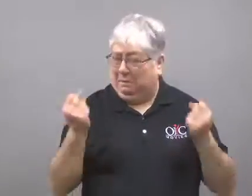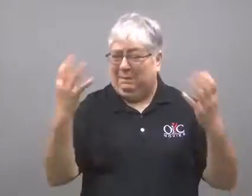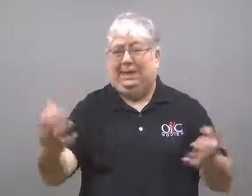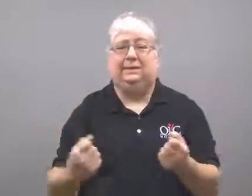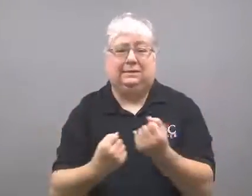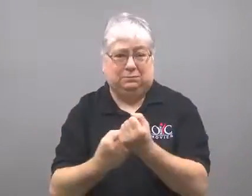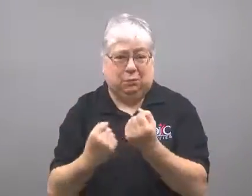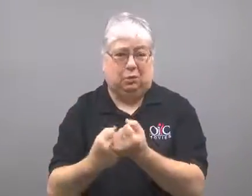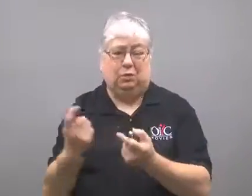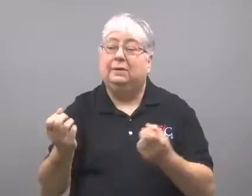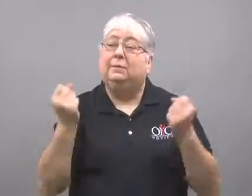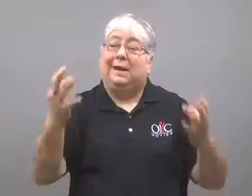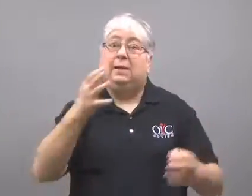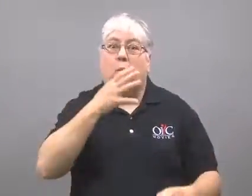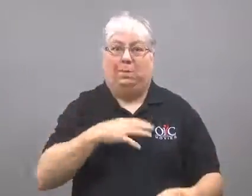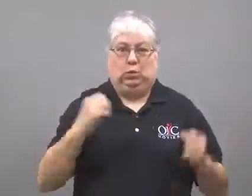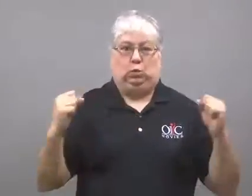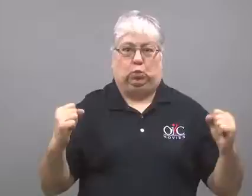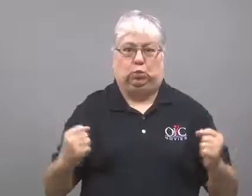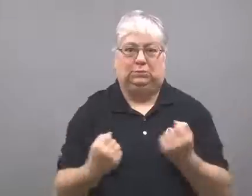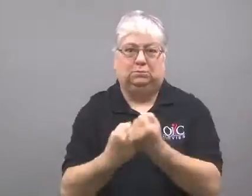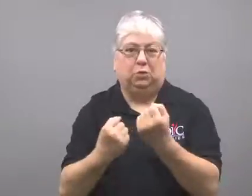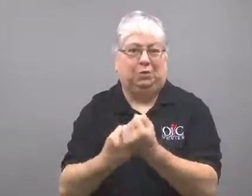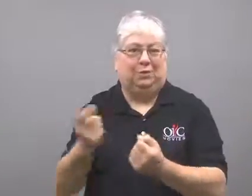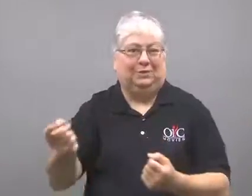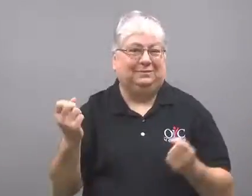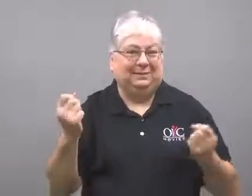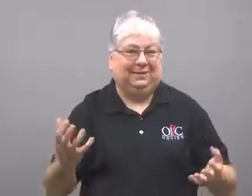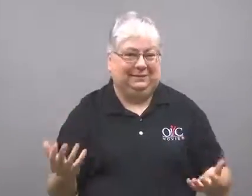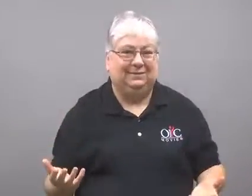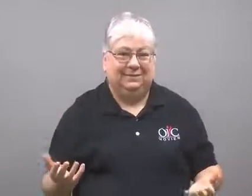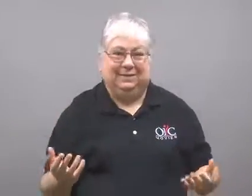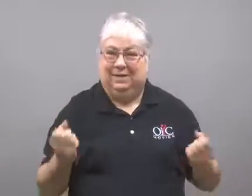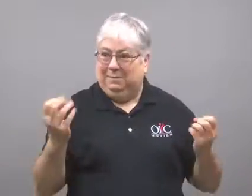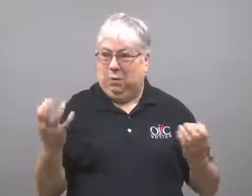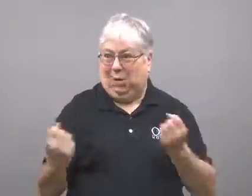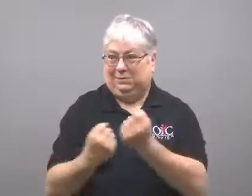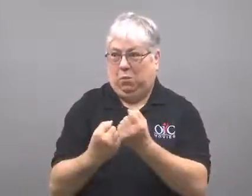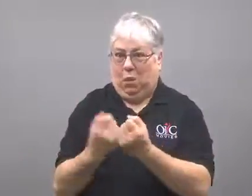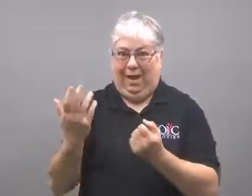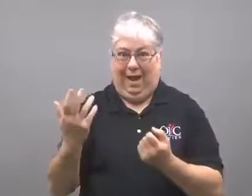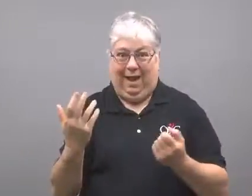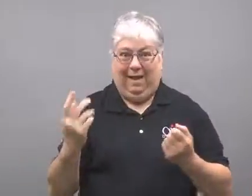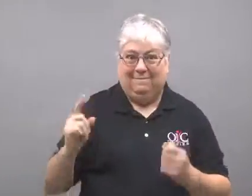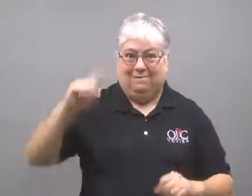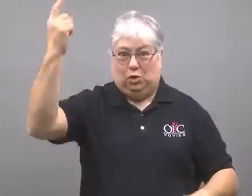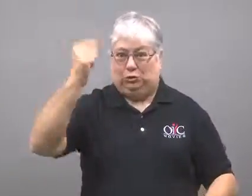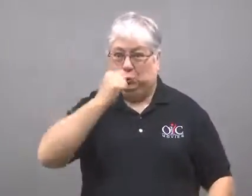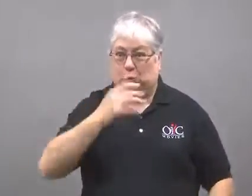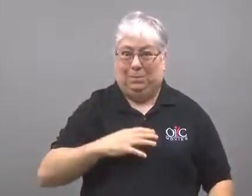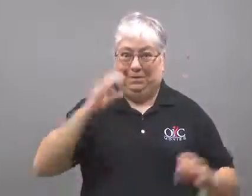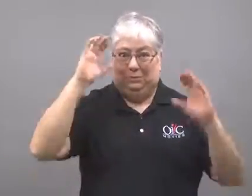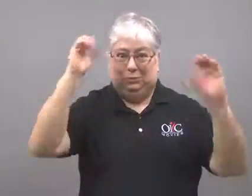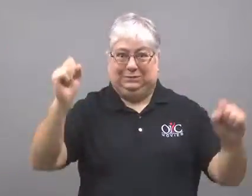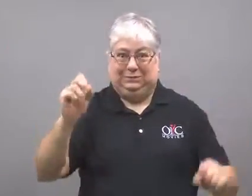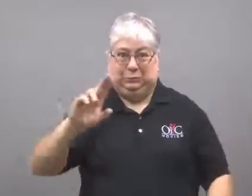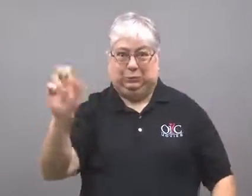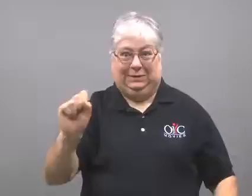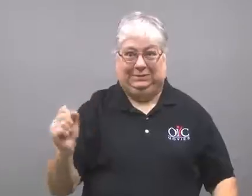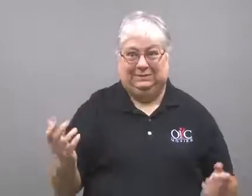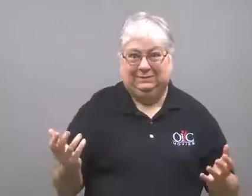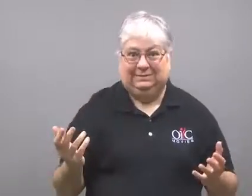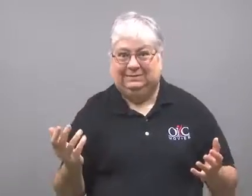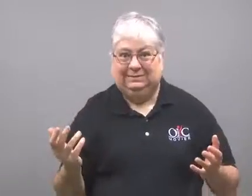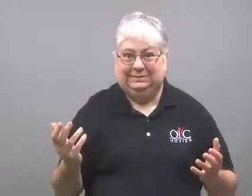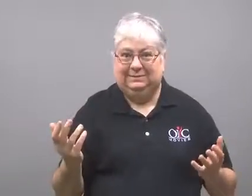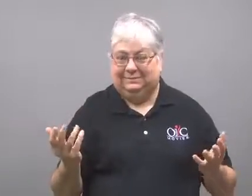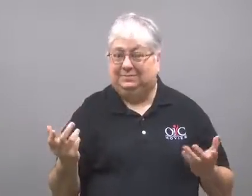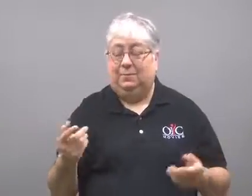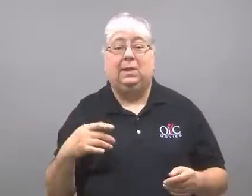She has many supporters and many women support her bid to be the first woman president.